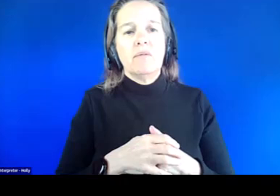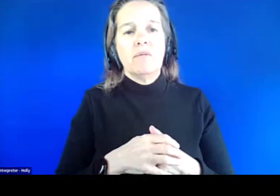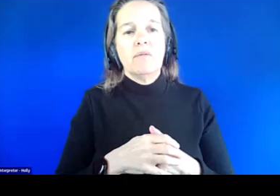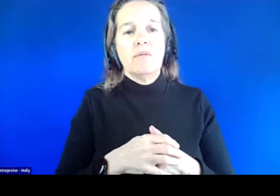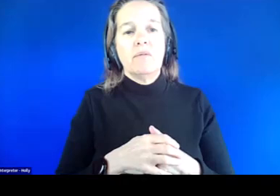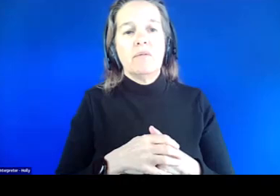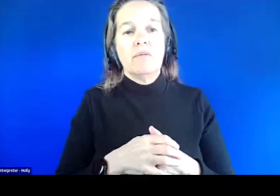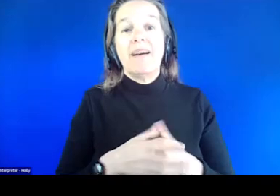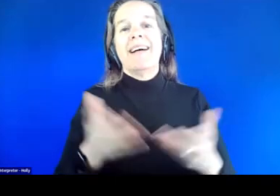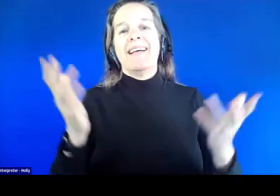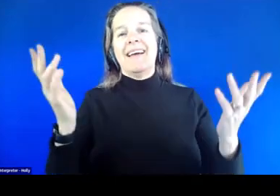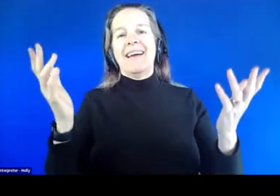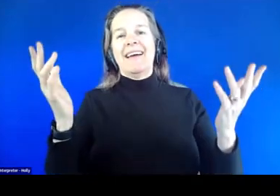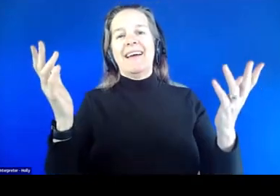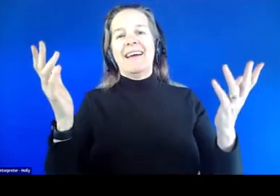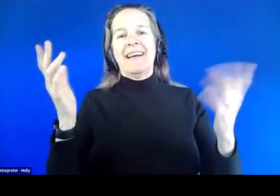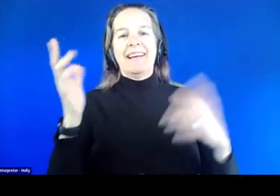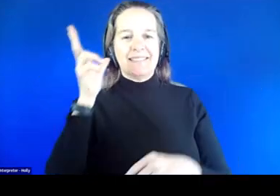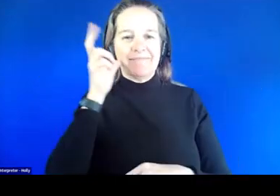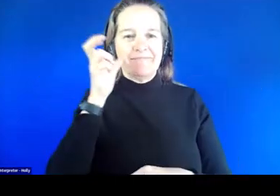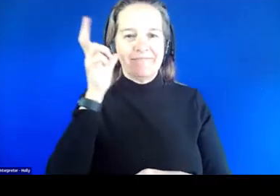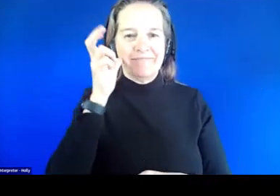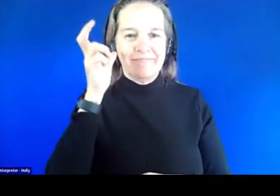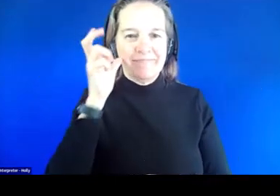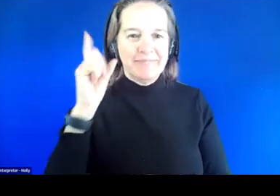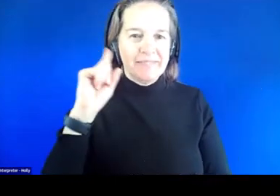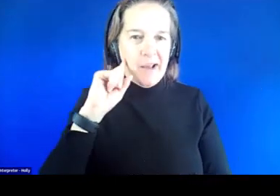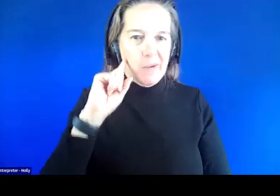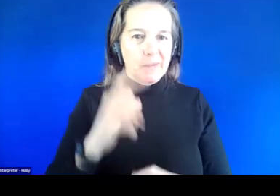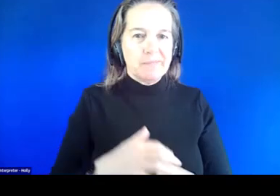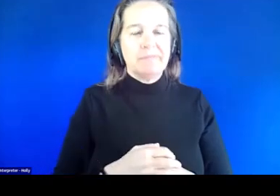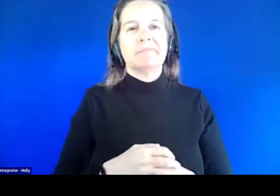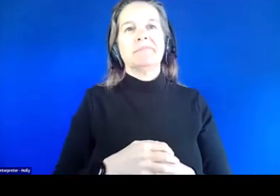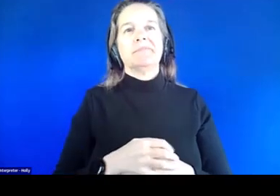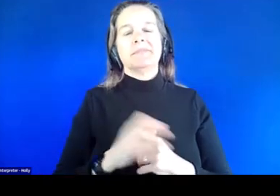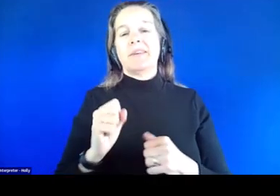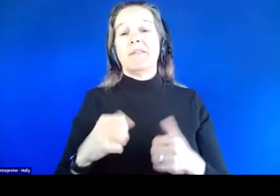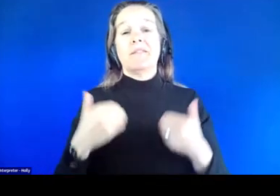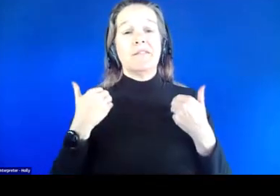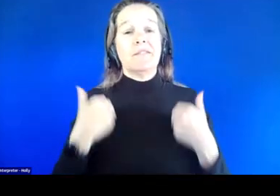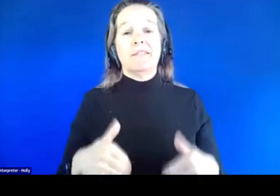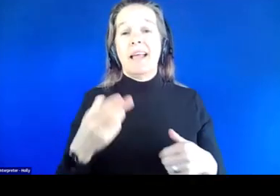There we go. First of all, Henry Claypool. I work